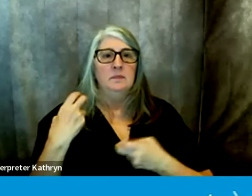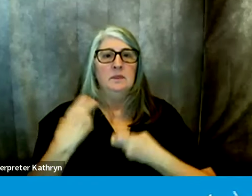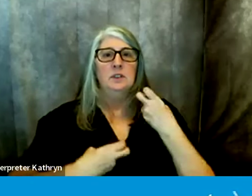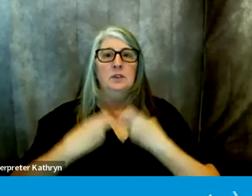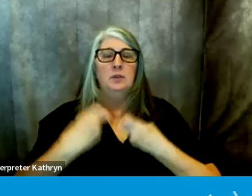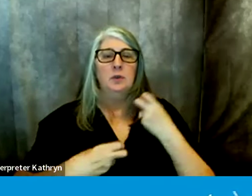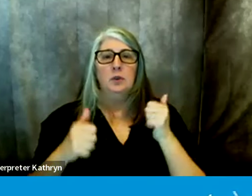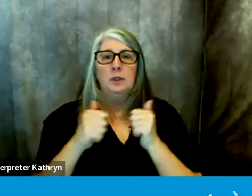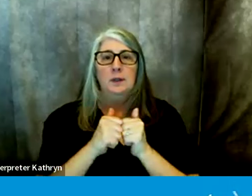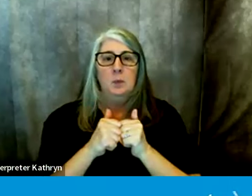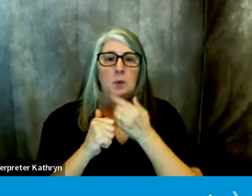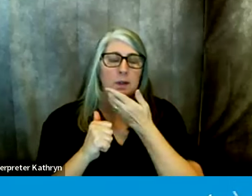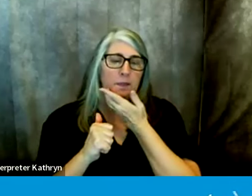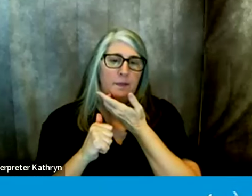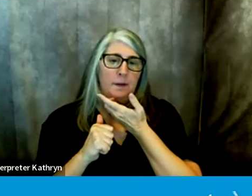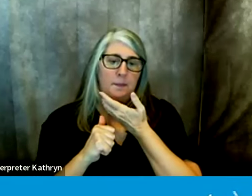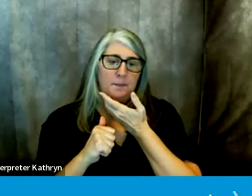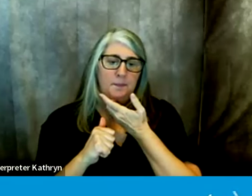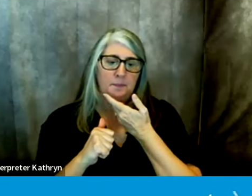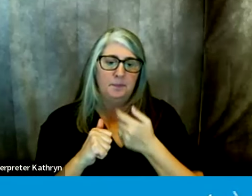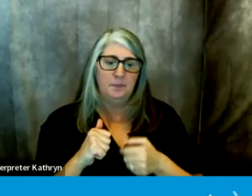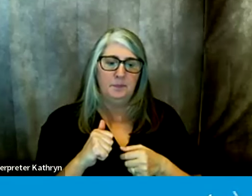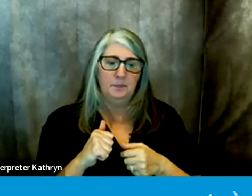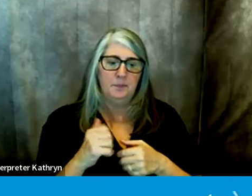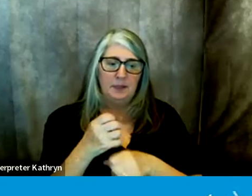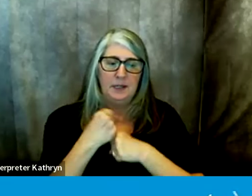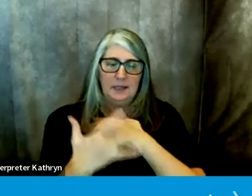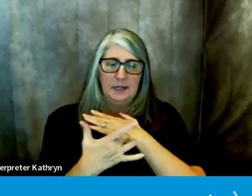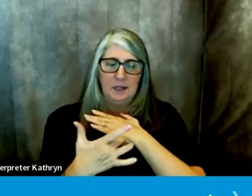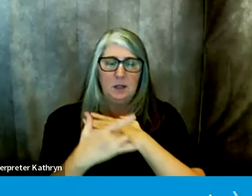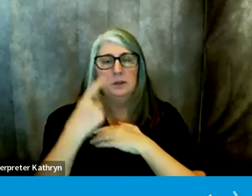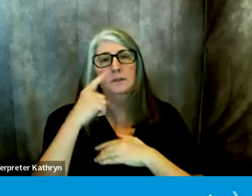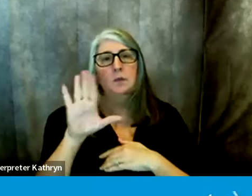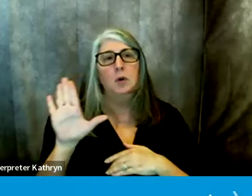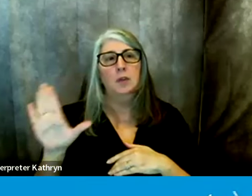in getting technology for his issues,